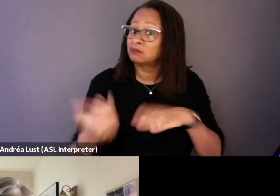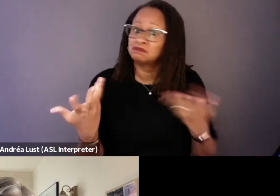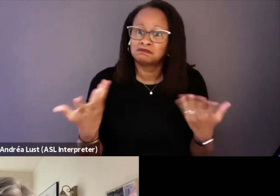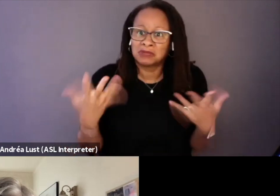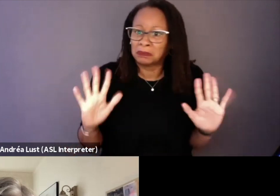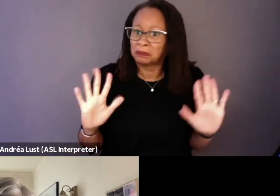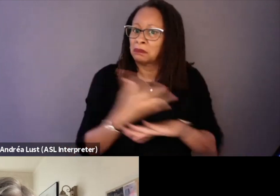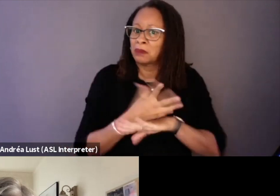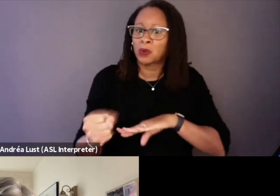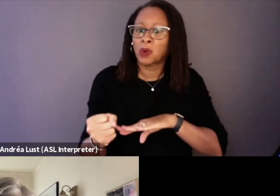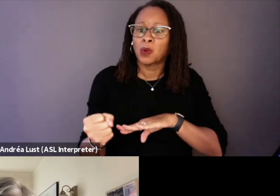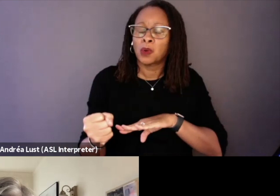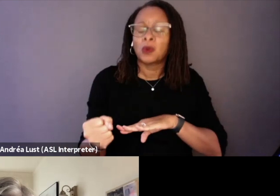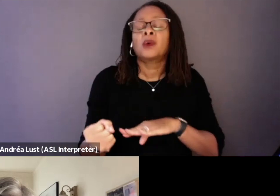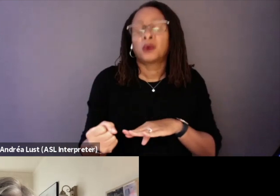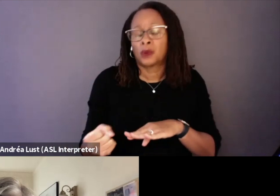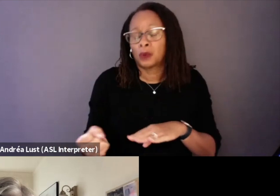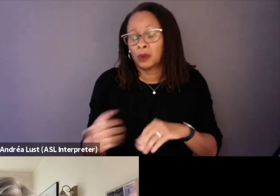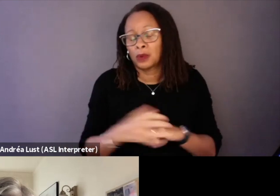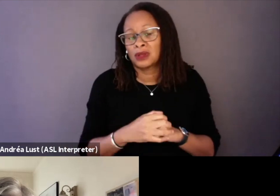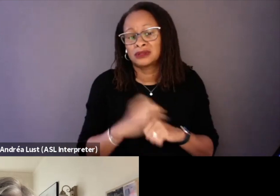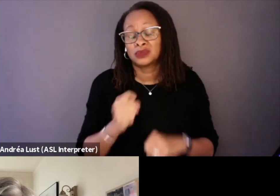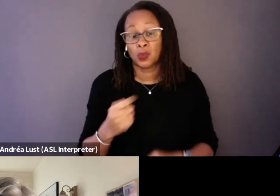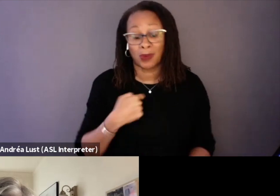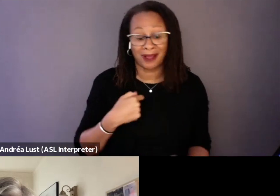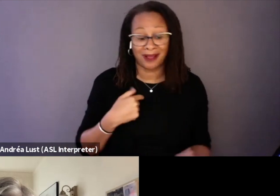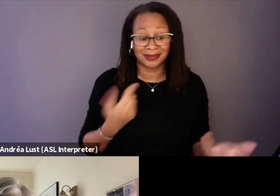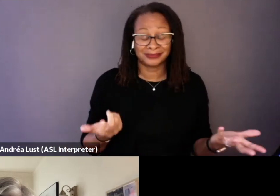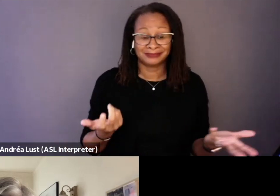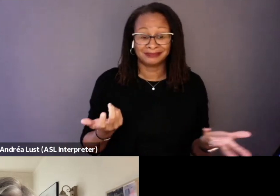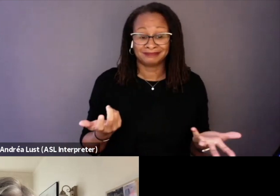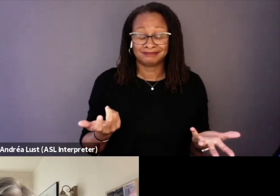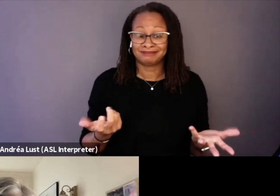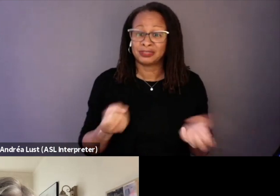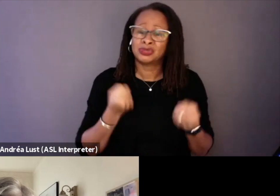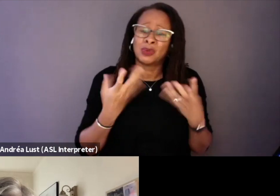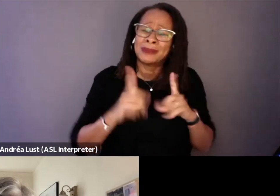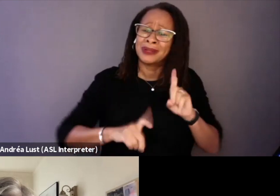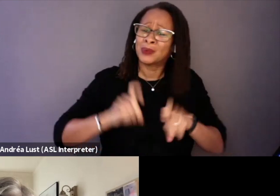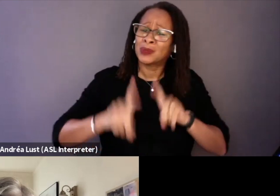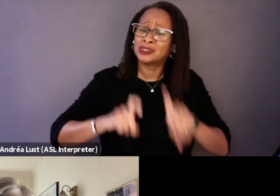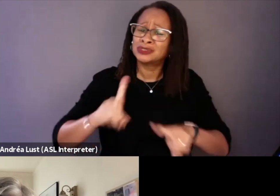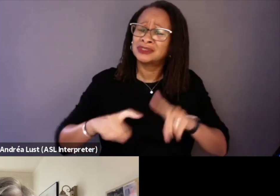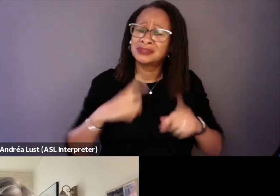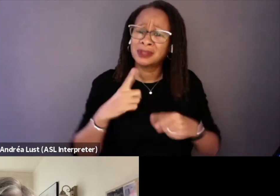And so I had so many questions about what was happening,